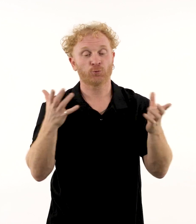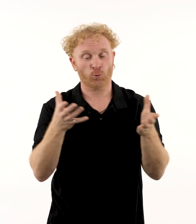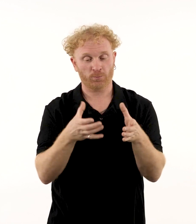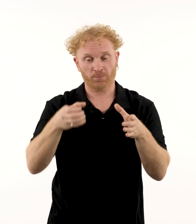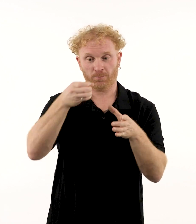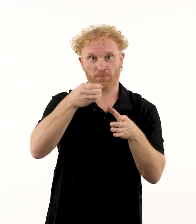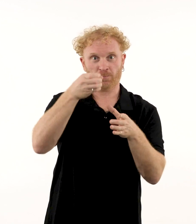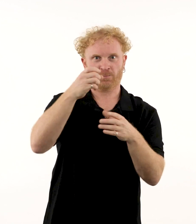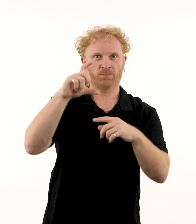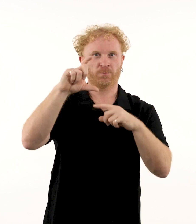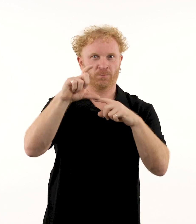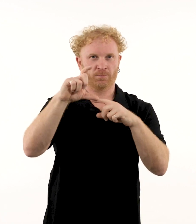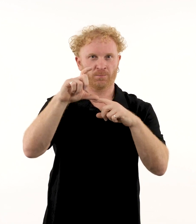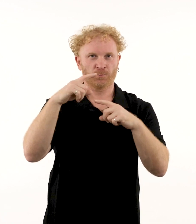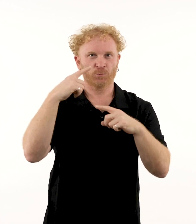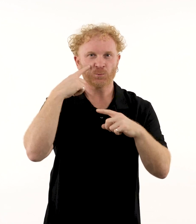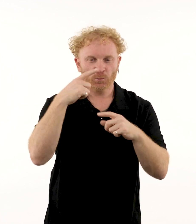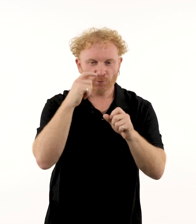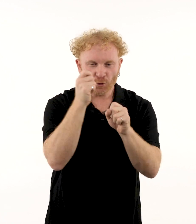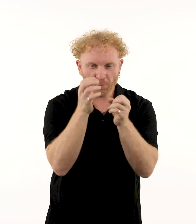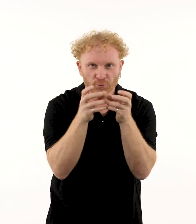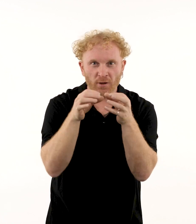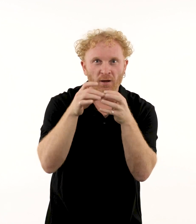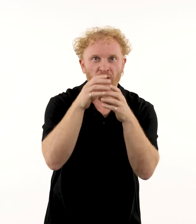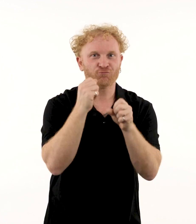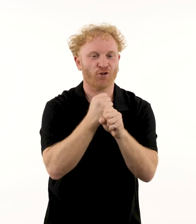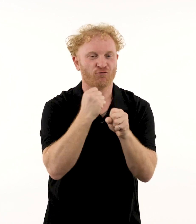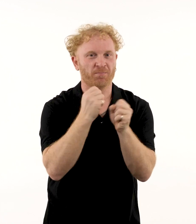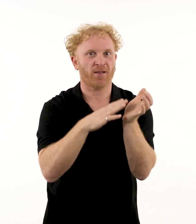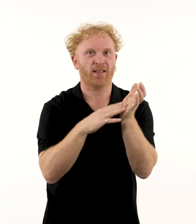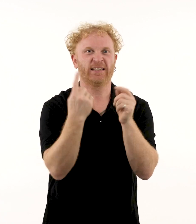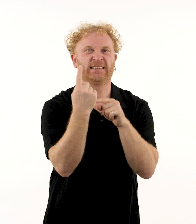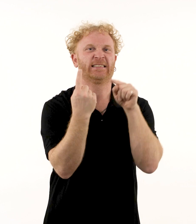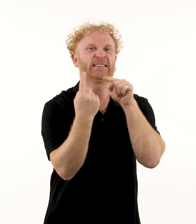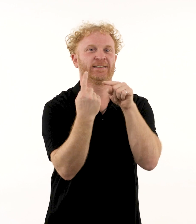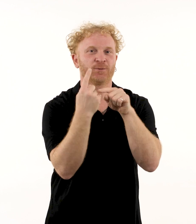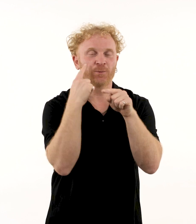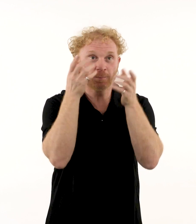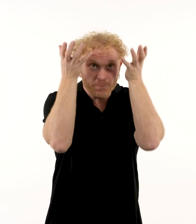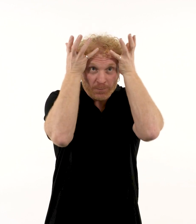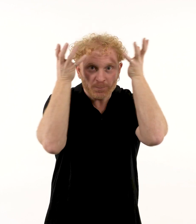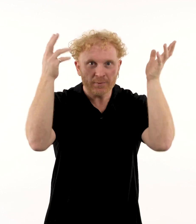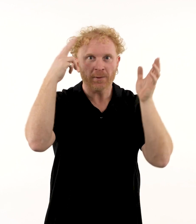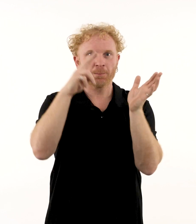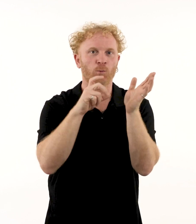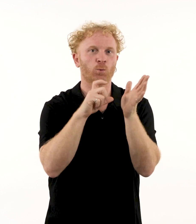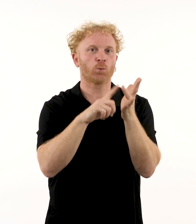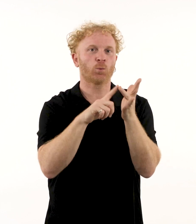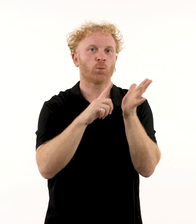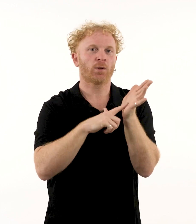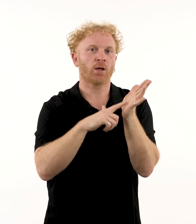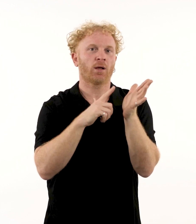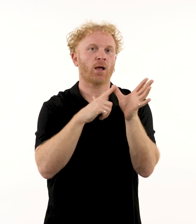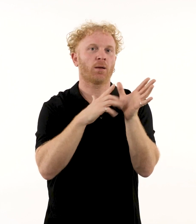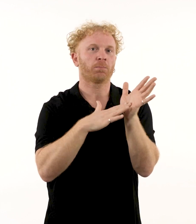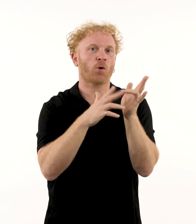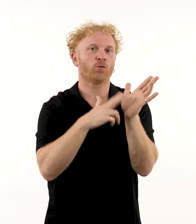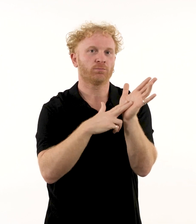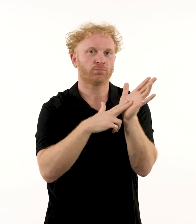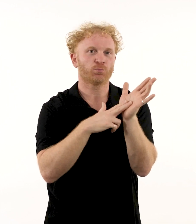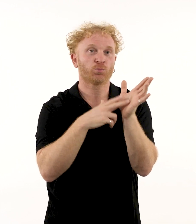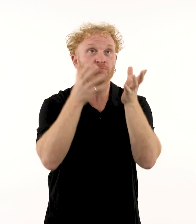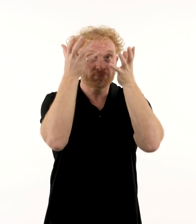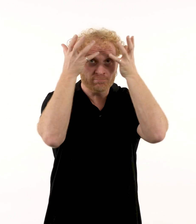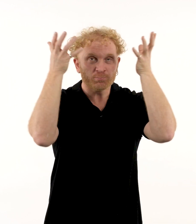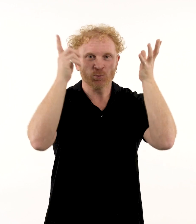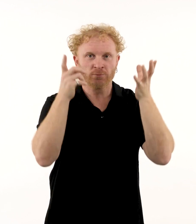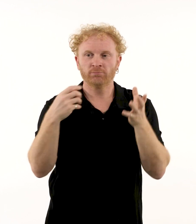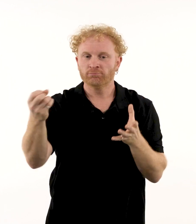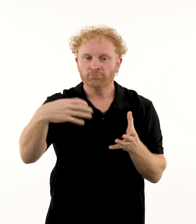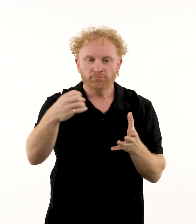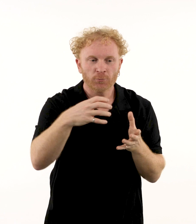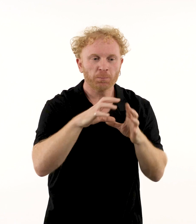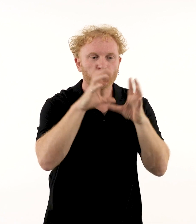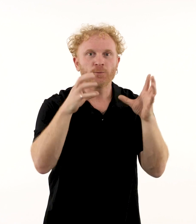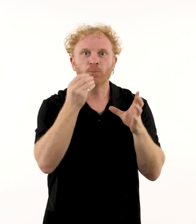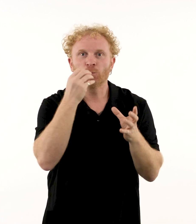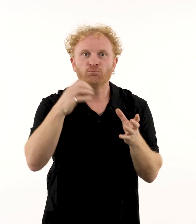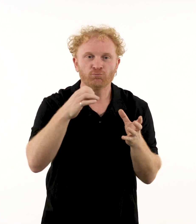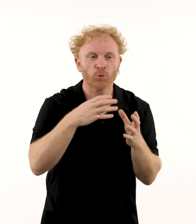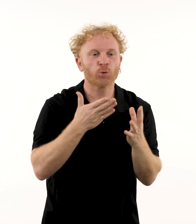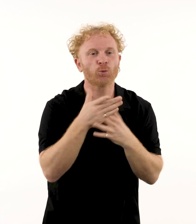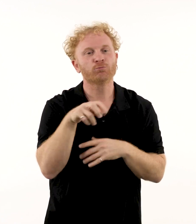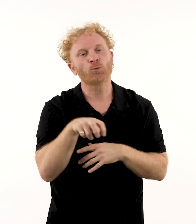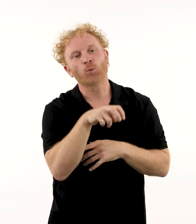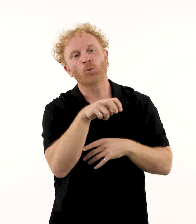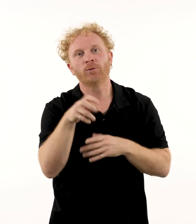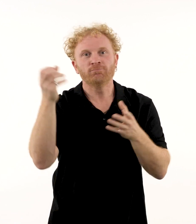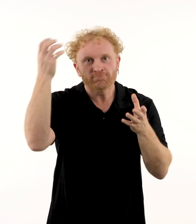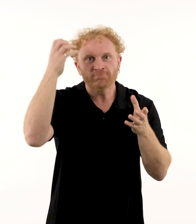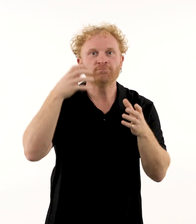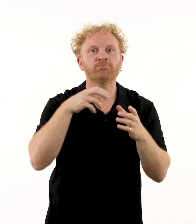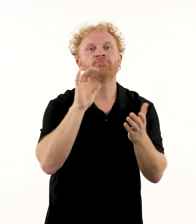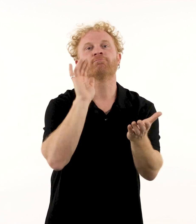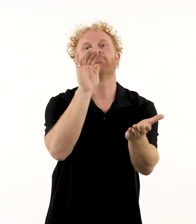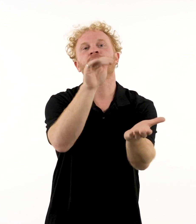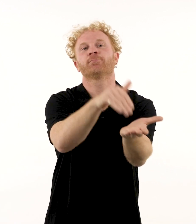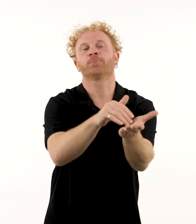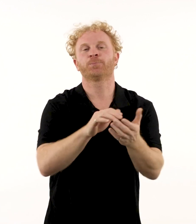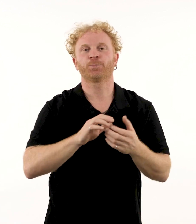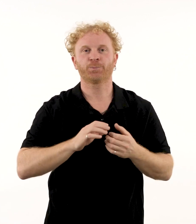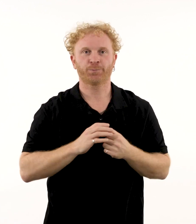For the lid, Coulthard has sculpted Florrie holding her coolamon, which she used to collect bush foods to eat on her journey.